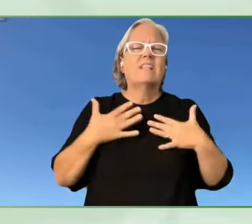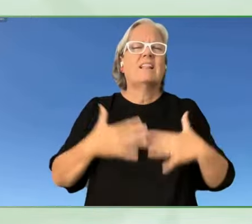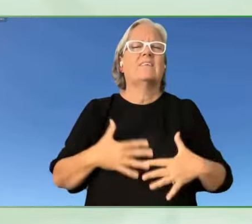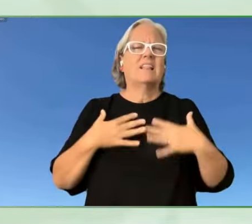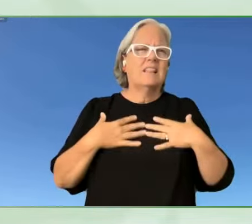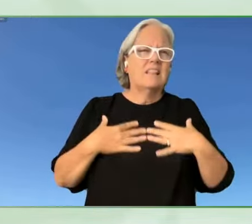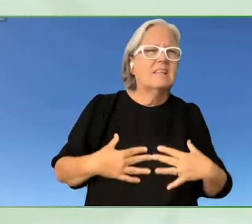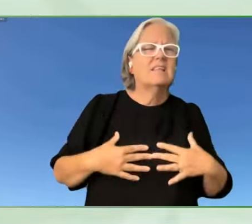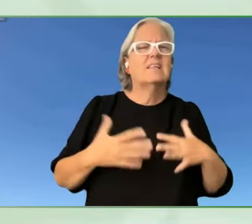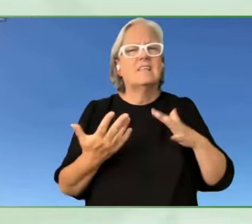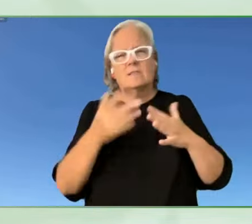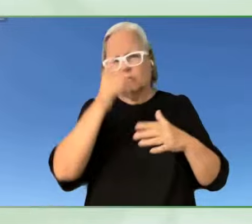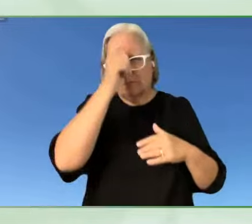This is some of the initiatives which the government has started.